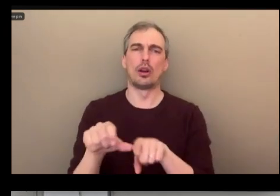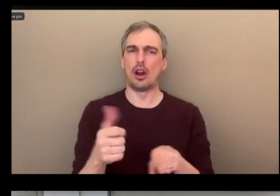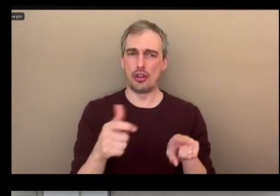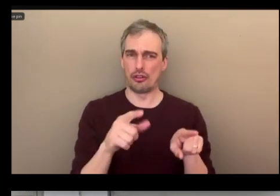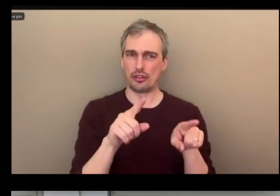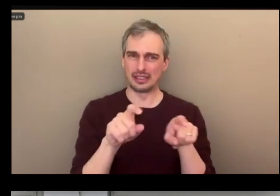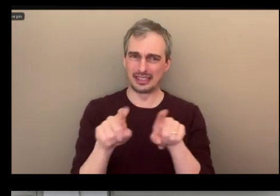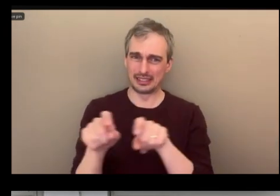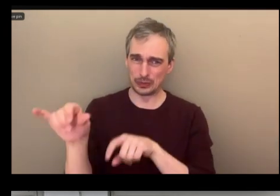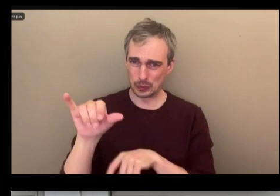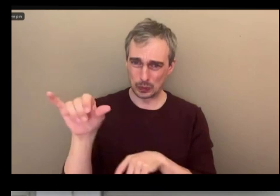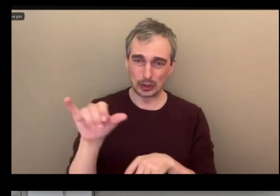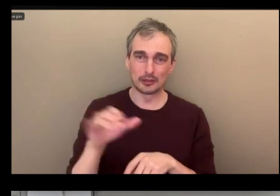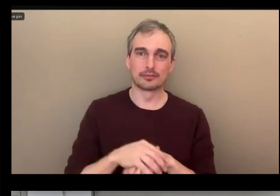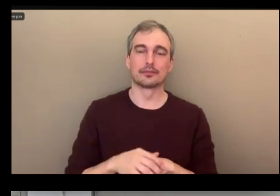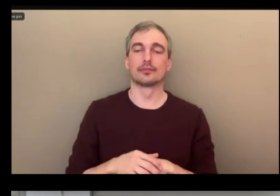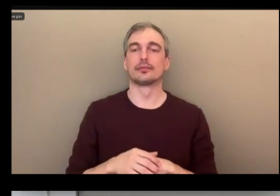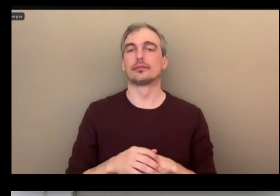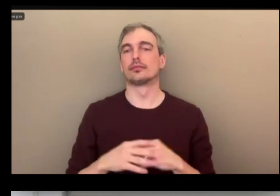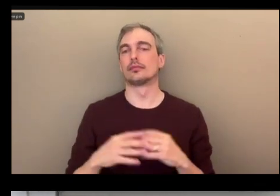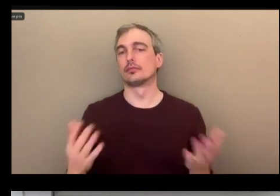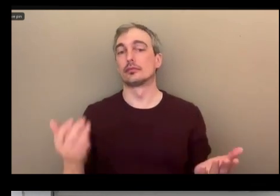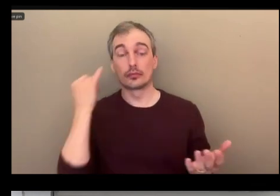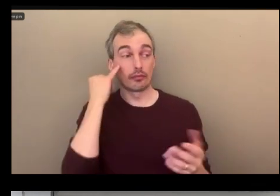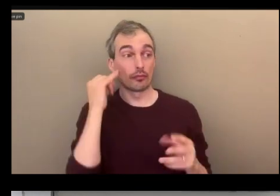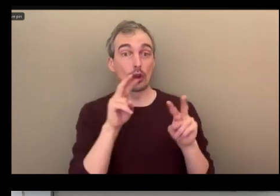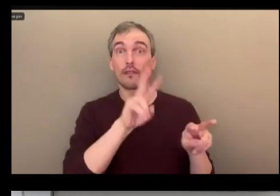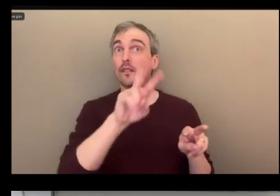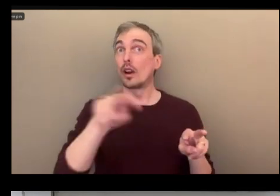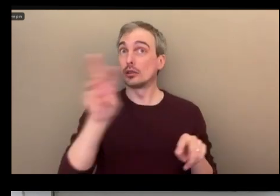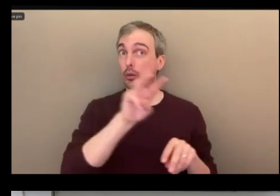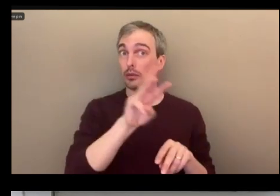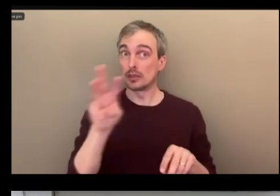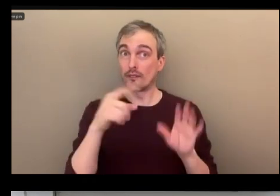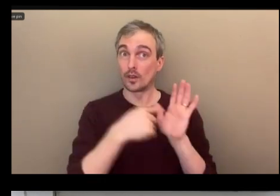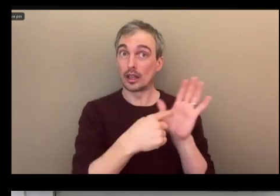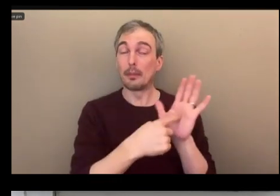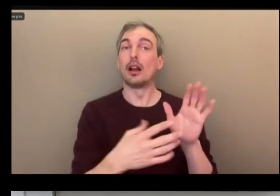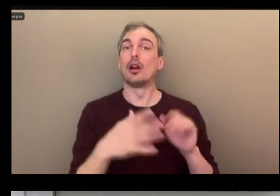if you go to our website at Verizon, you'll see: Connect devices. Take for example a Alexa device.